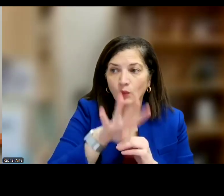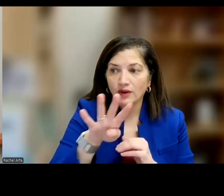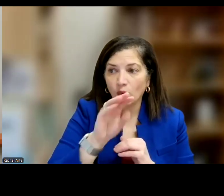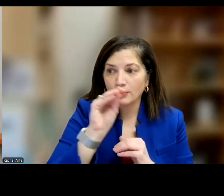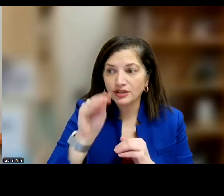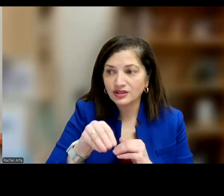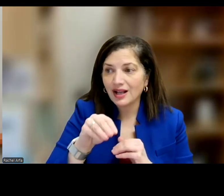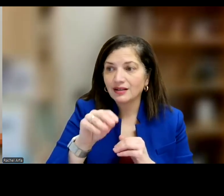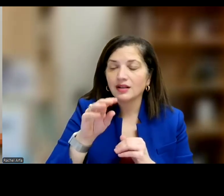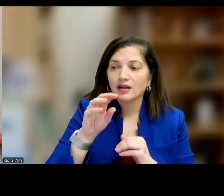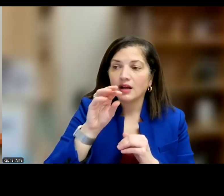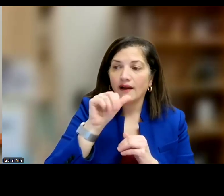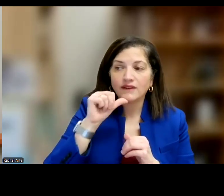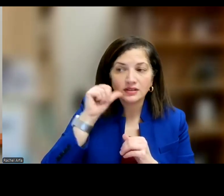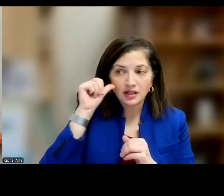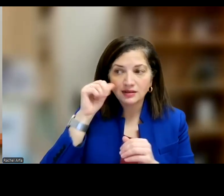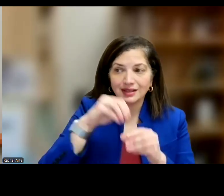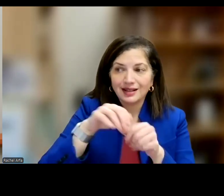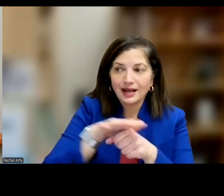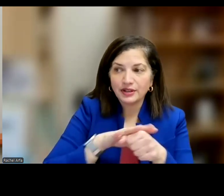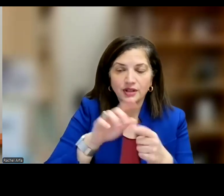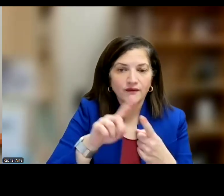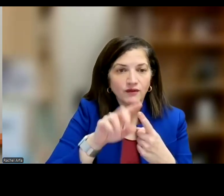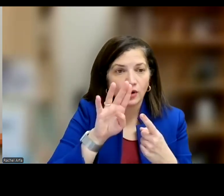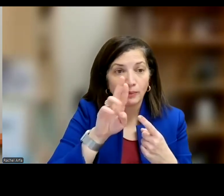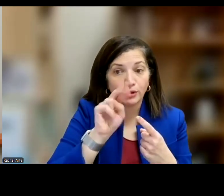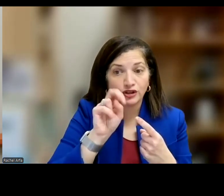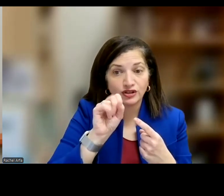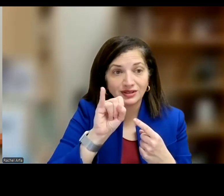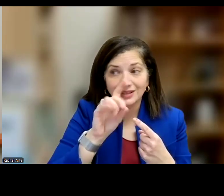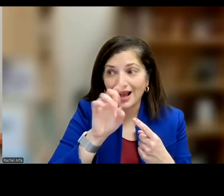13:05:52 additional data points: 44% of 13:05:55 adults in the neighborhoods of